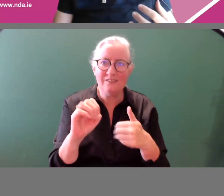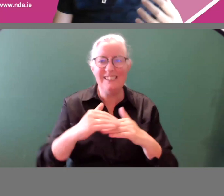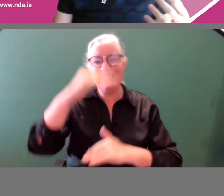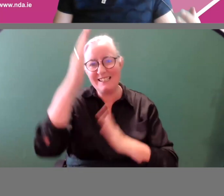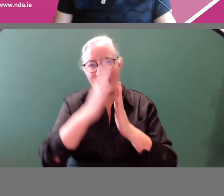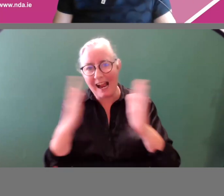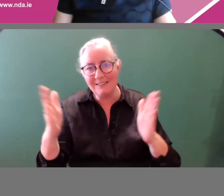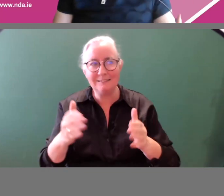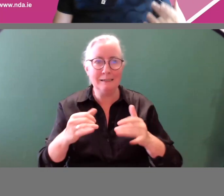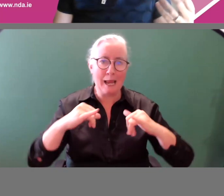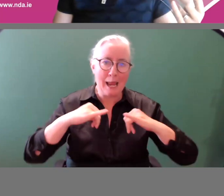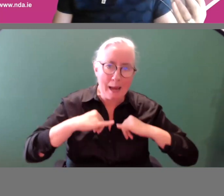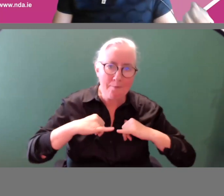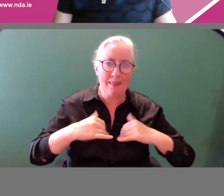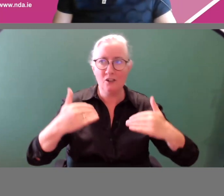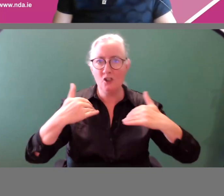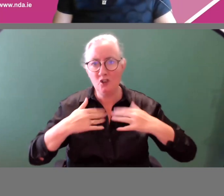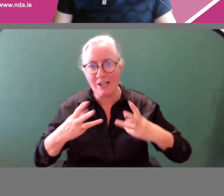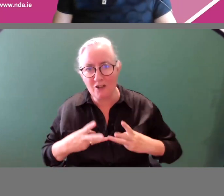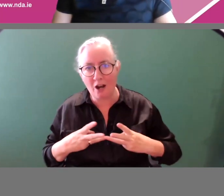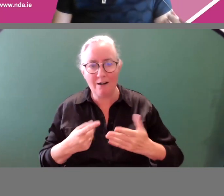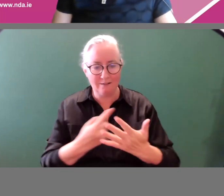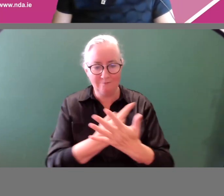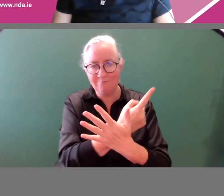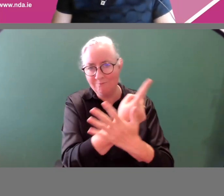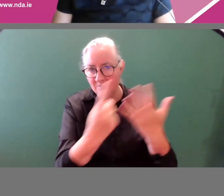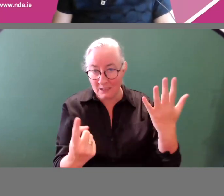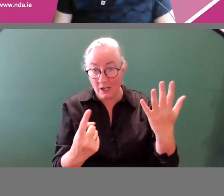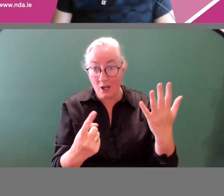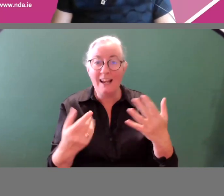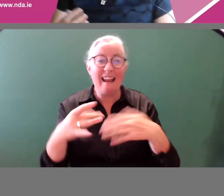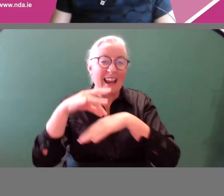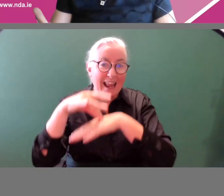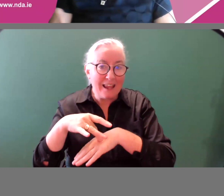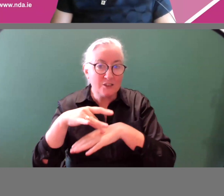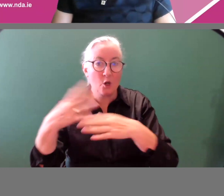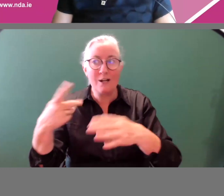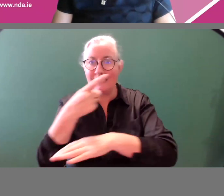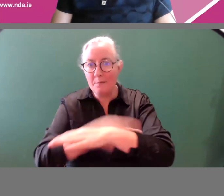capacity and gender. And critically, illness or disability whether temporary or permanent,